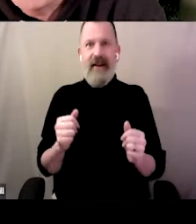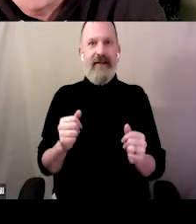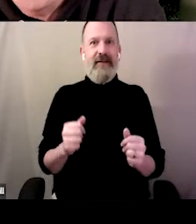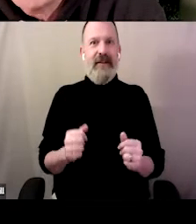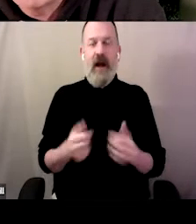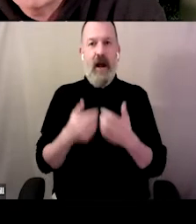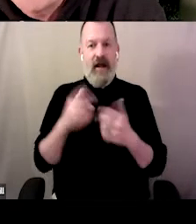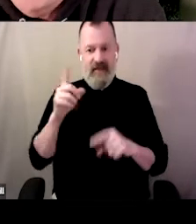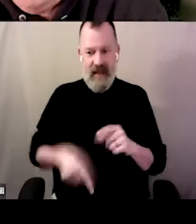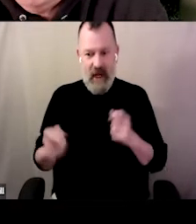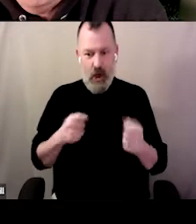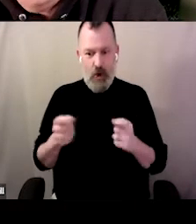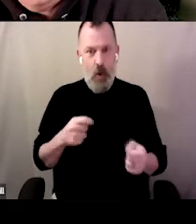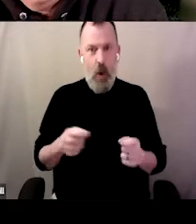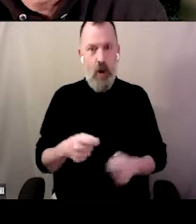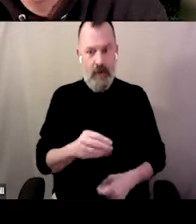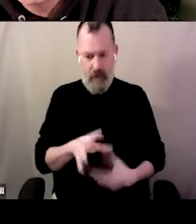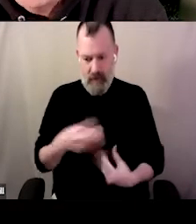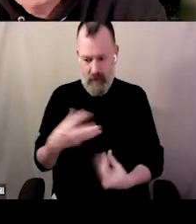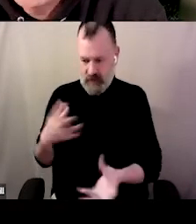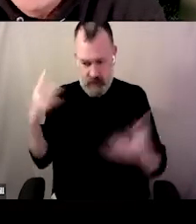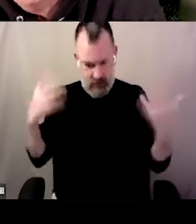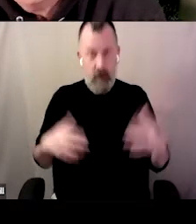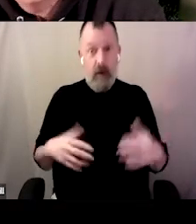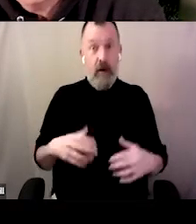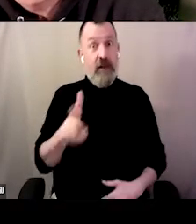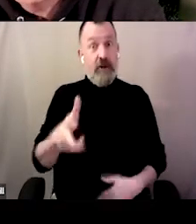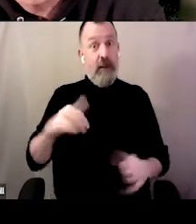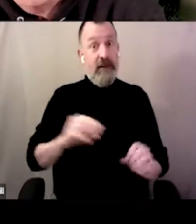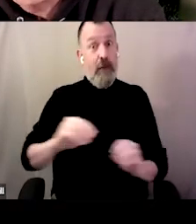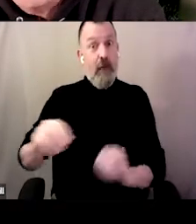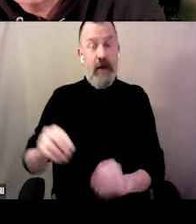propulsion that just it social moving. And luckily, they're like 200 miles out